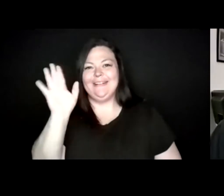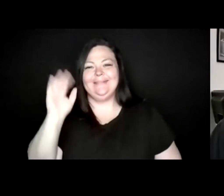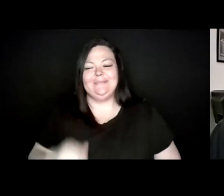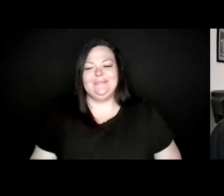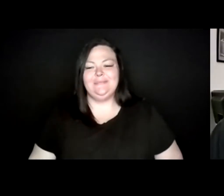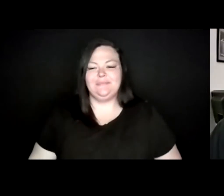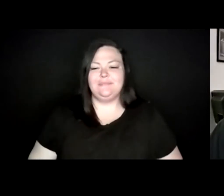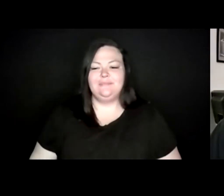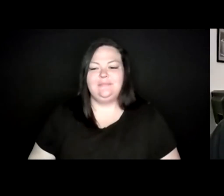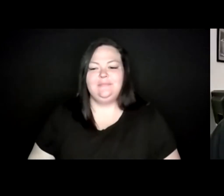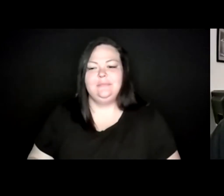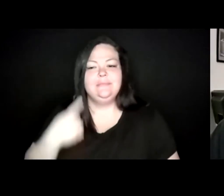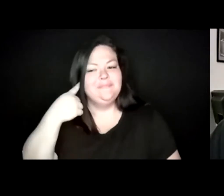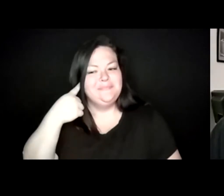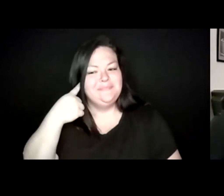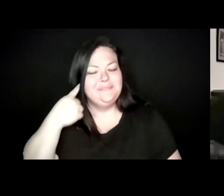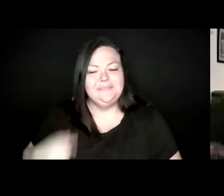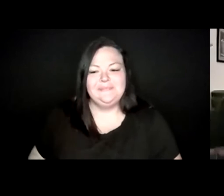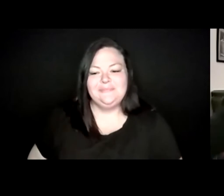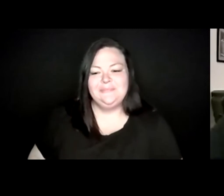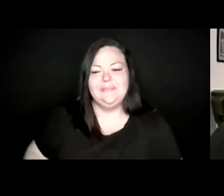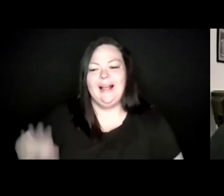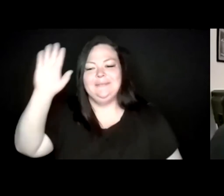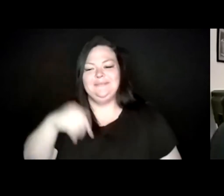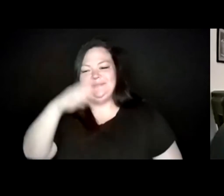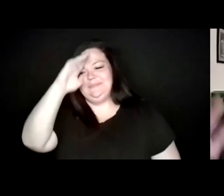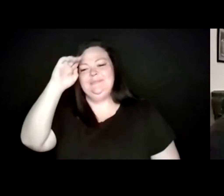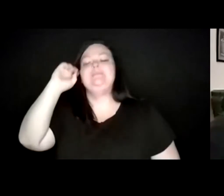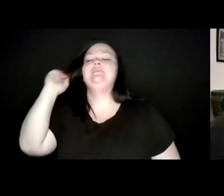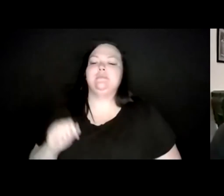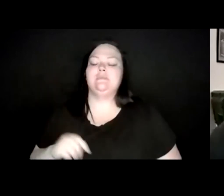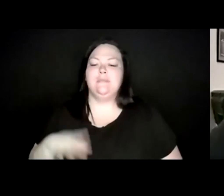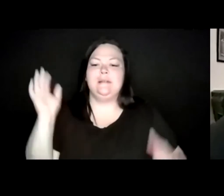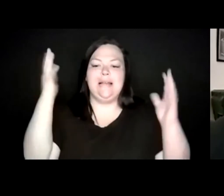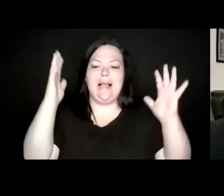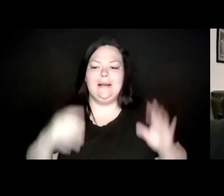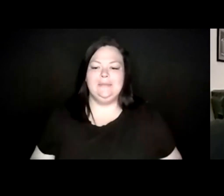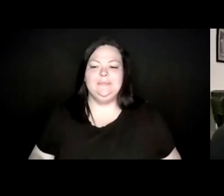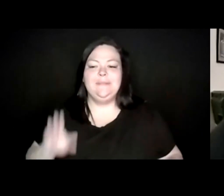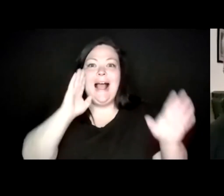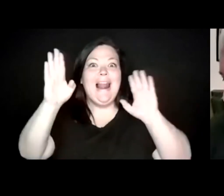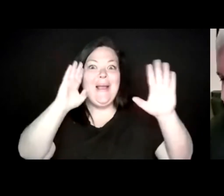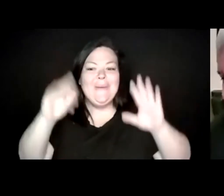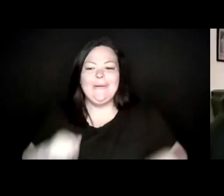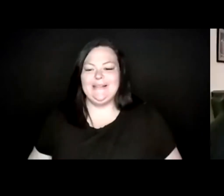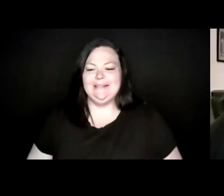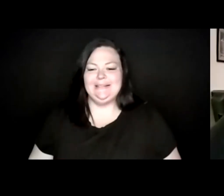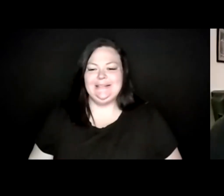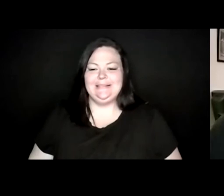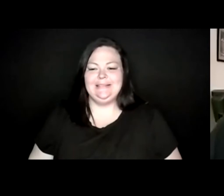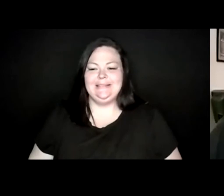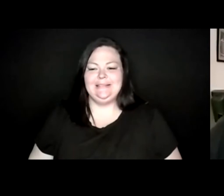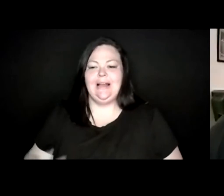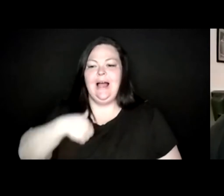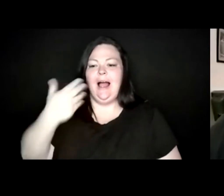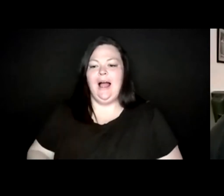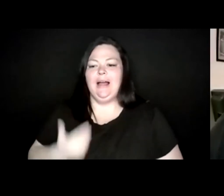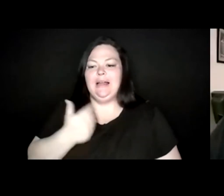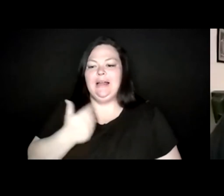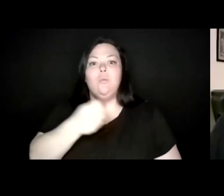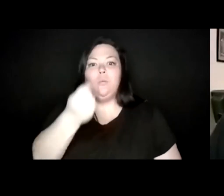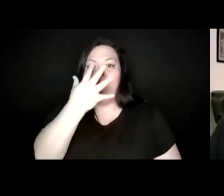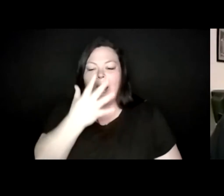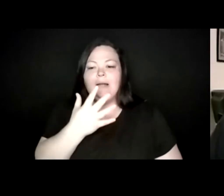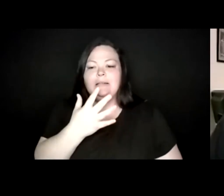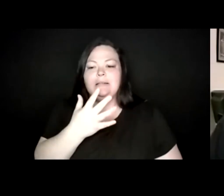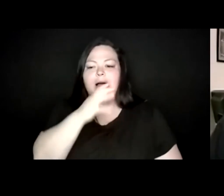Oh good, yay, hello I am, um, I'm white and I'm old enough to be your father,